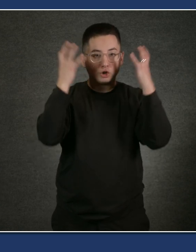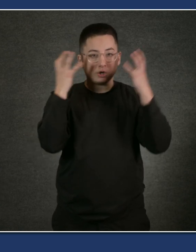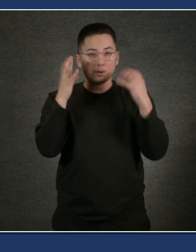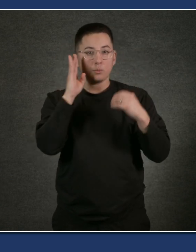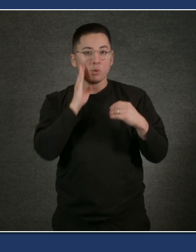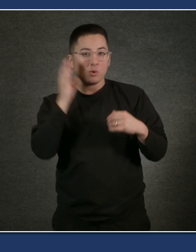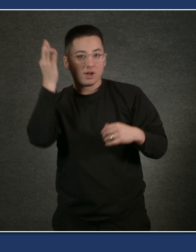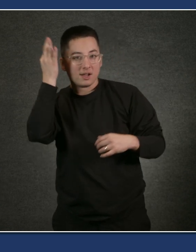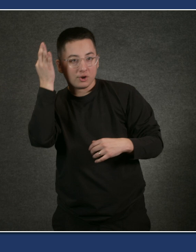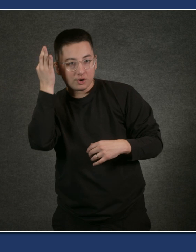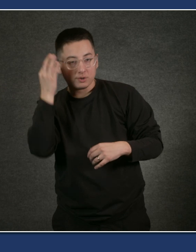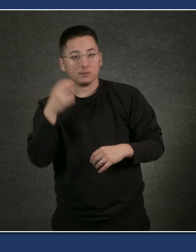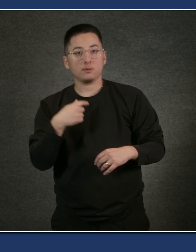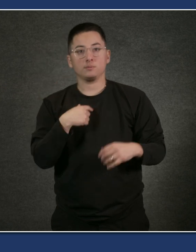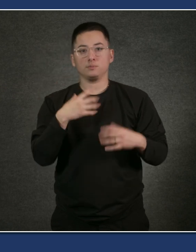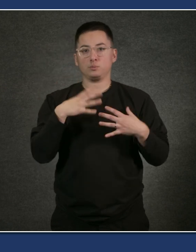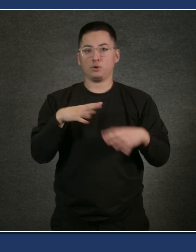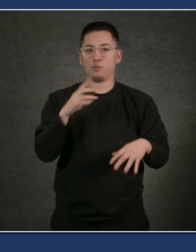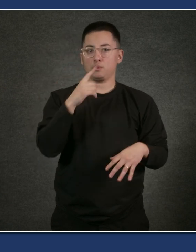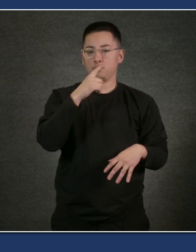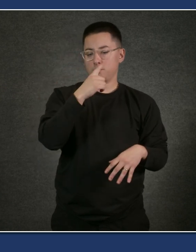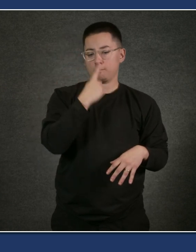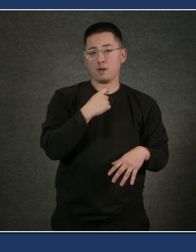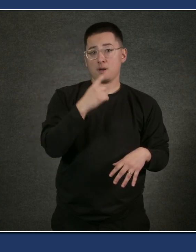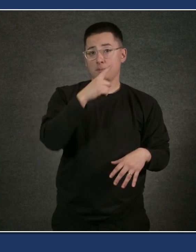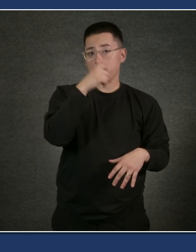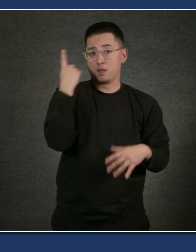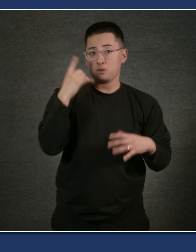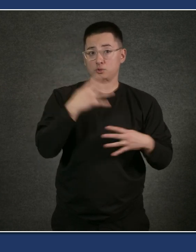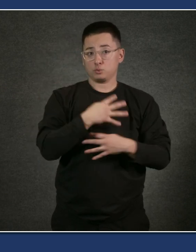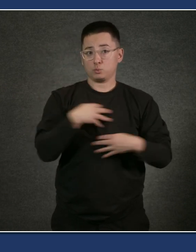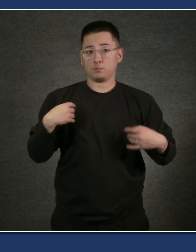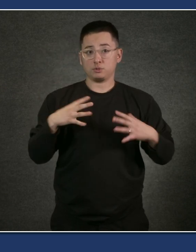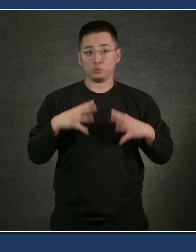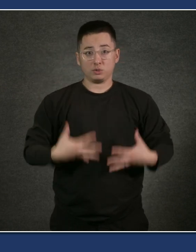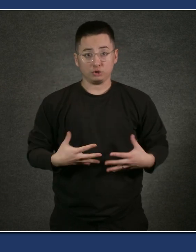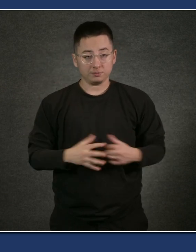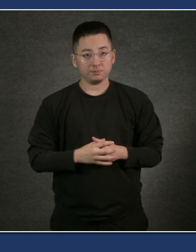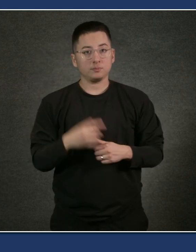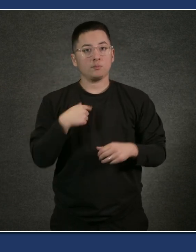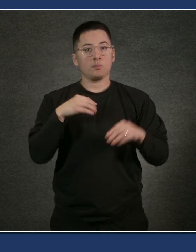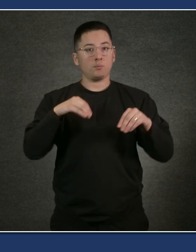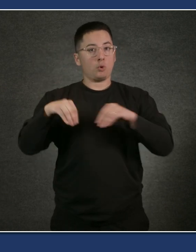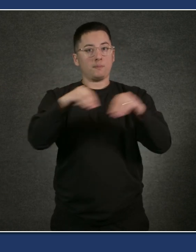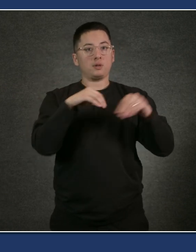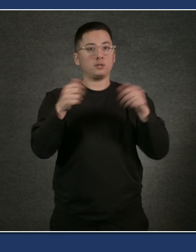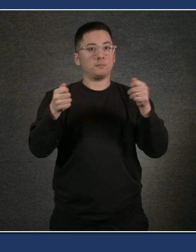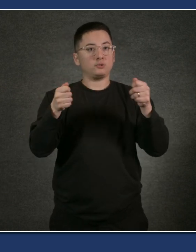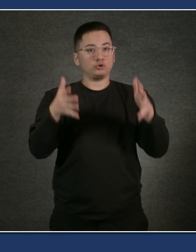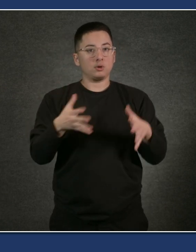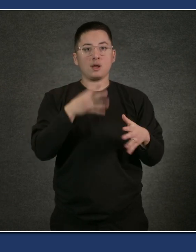and I'm wearing a red and black striped sweater. I'm the mobility administrator and the lead staff